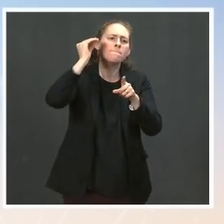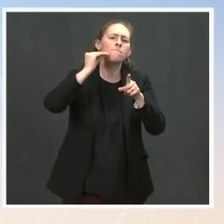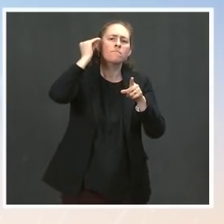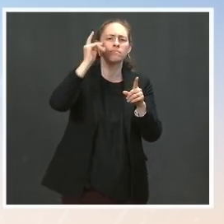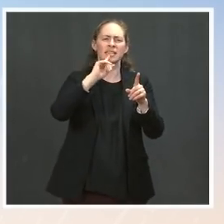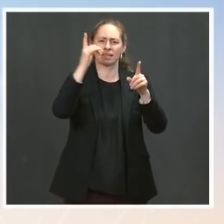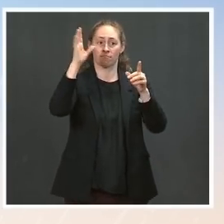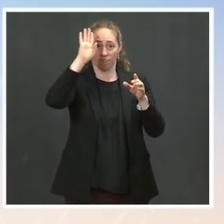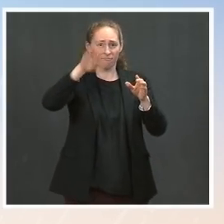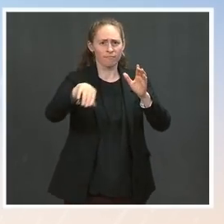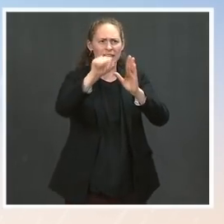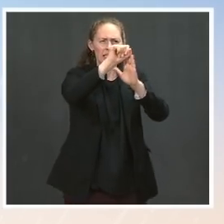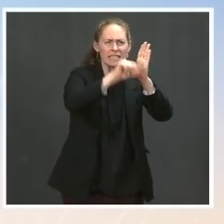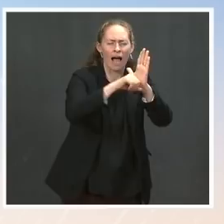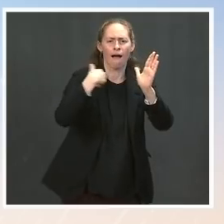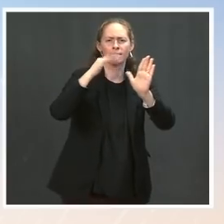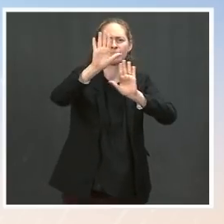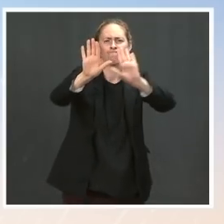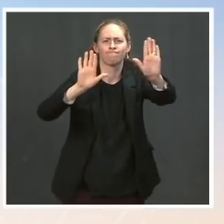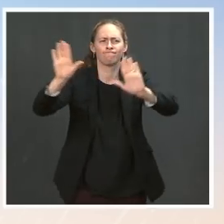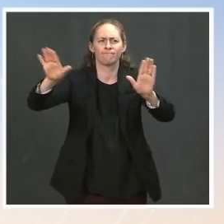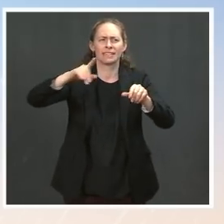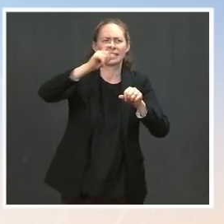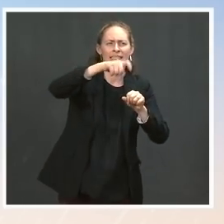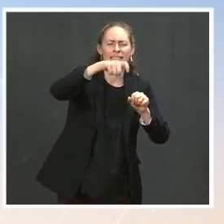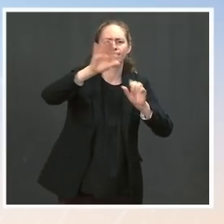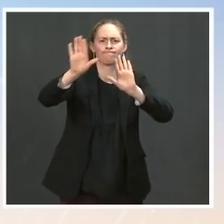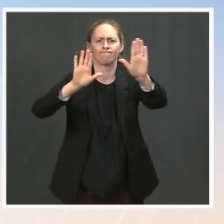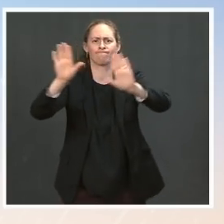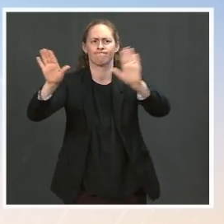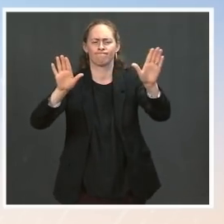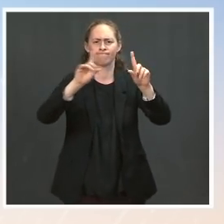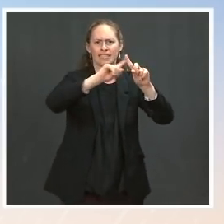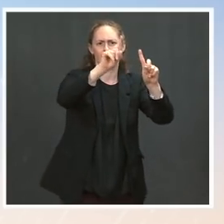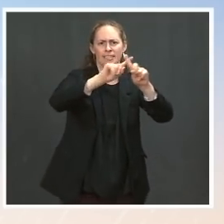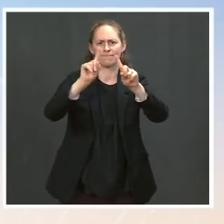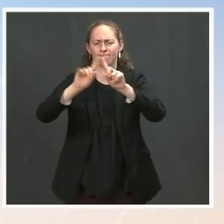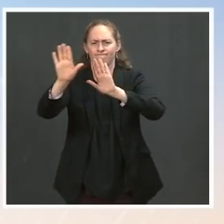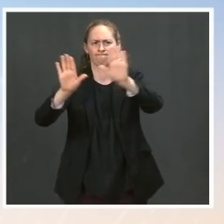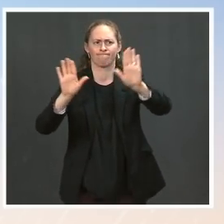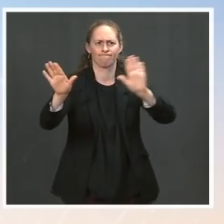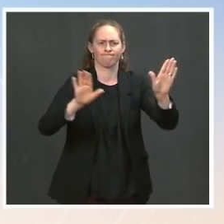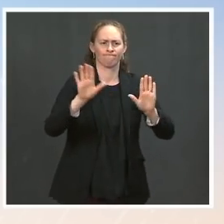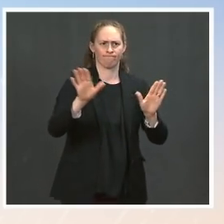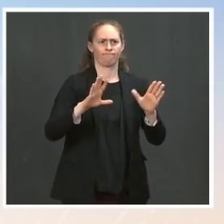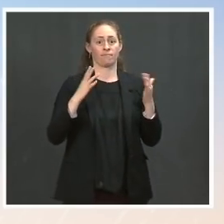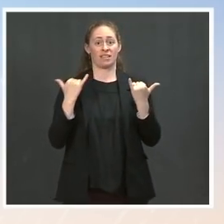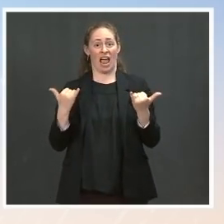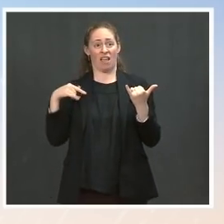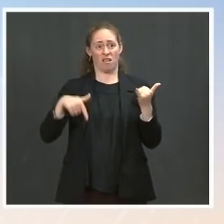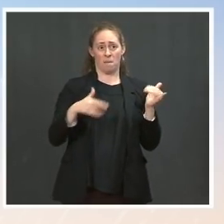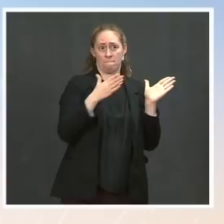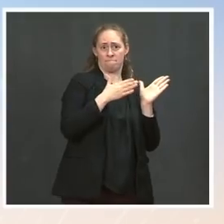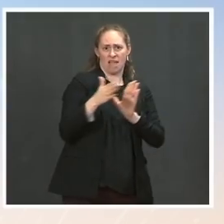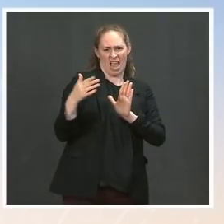and how this package could be -- could benefit. As we've talked about a bit in here, there are different types of funding for infrastructure